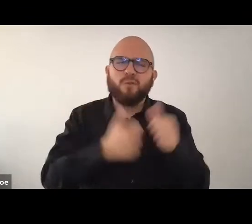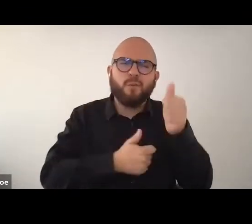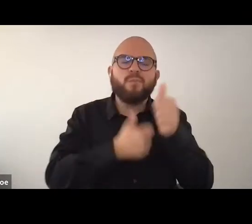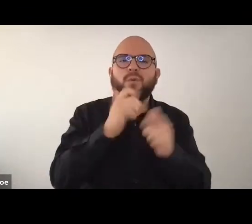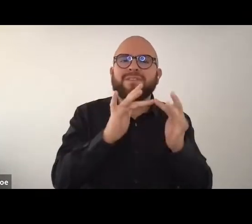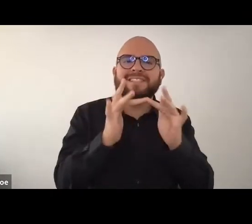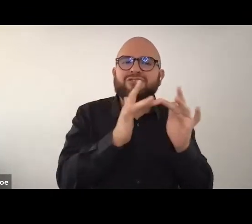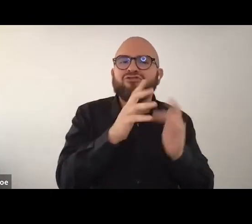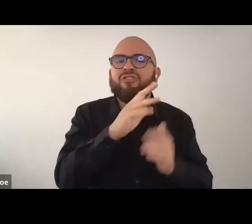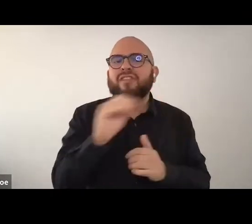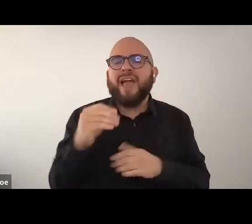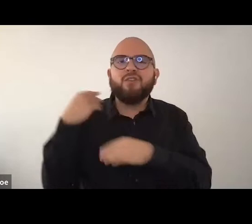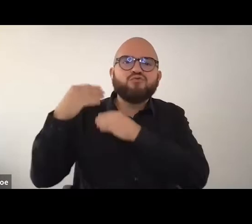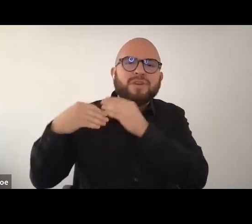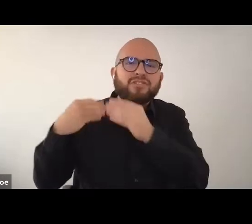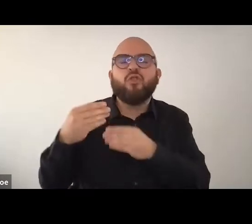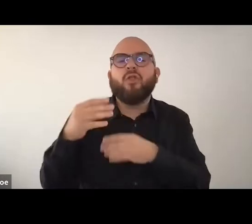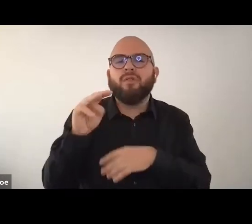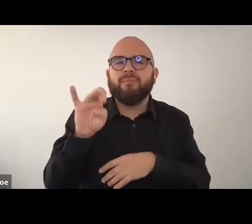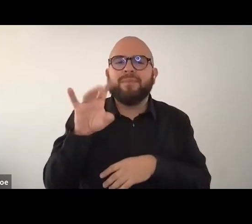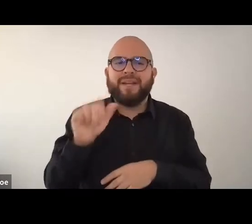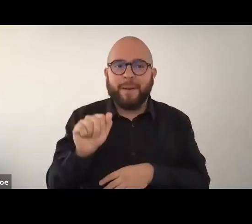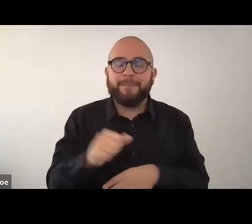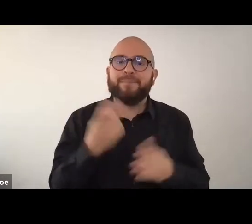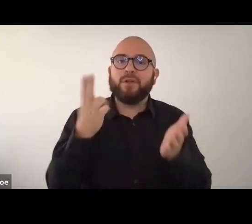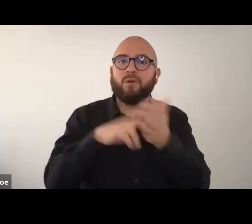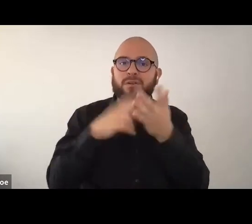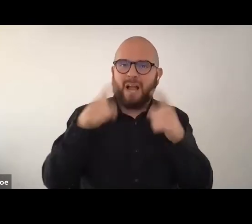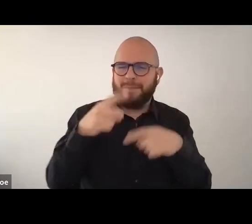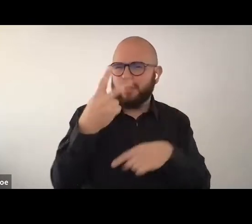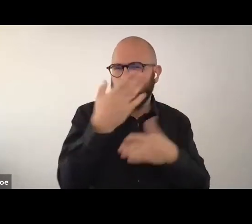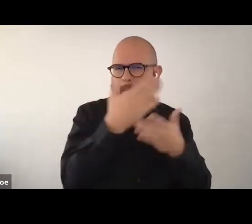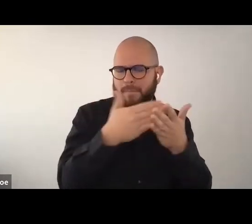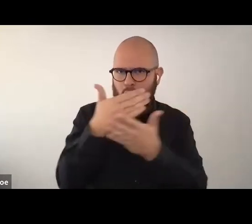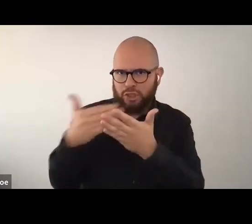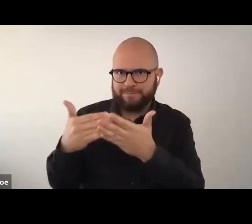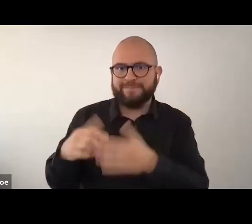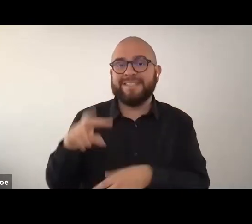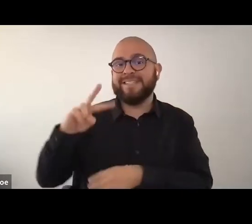The contract was implemented in two stages, with the second phase going into effect